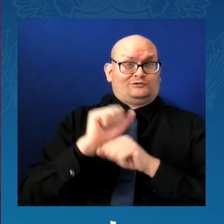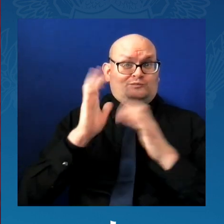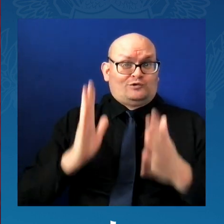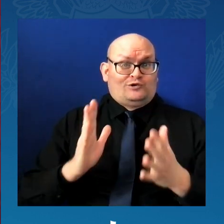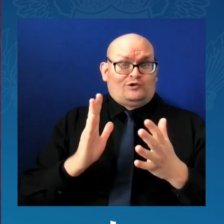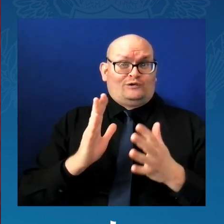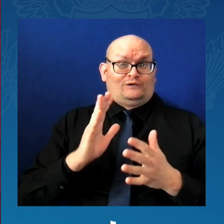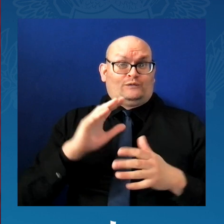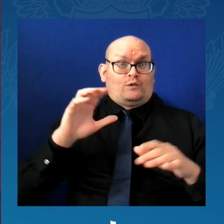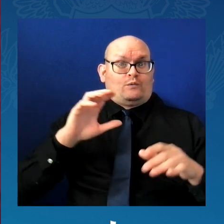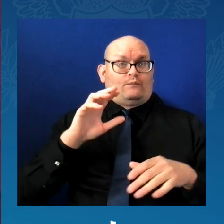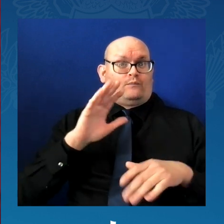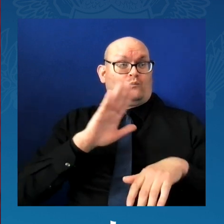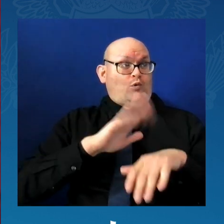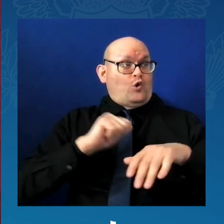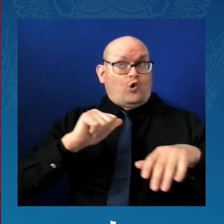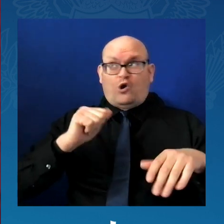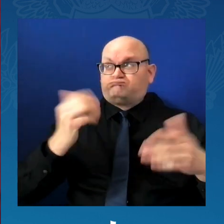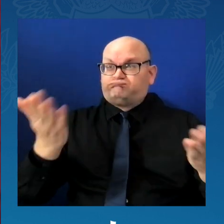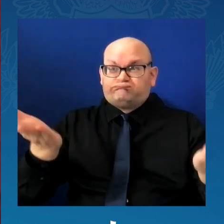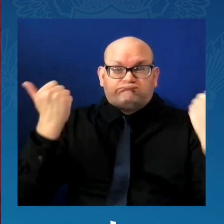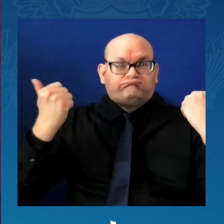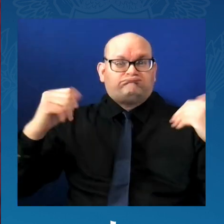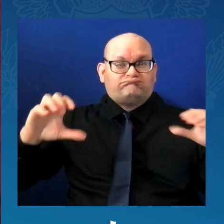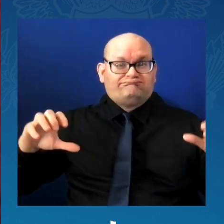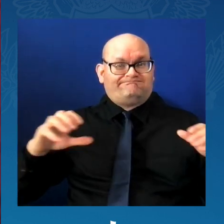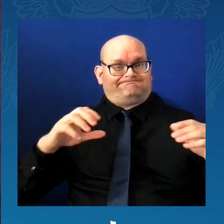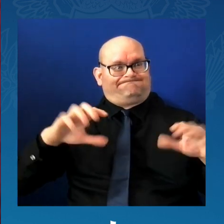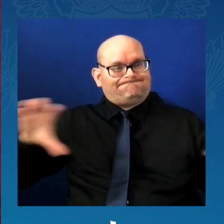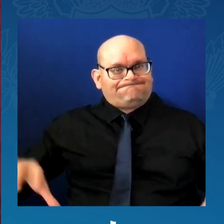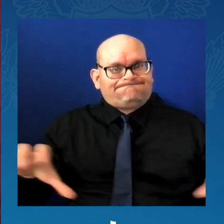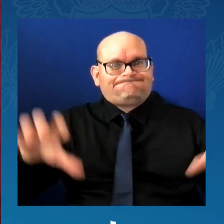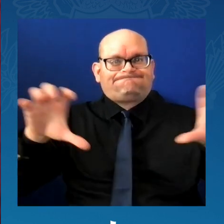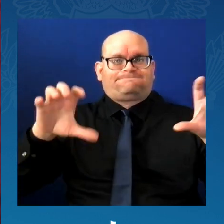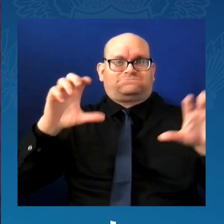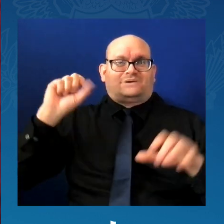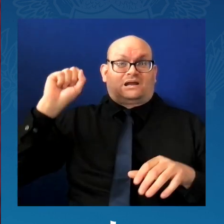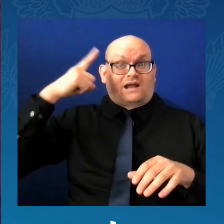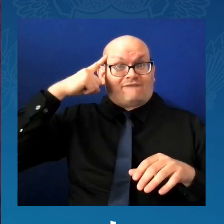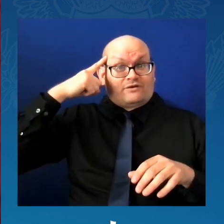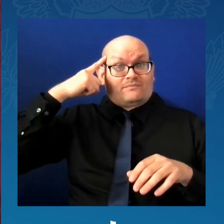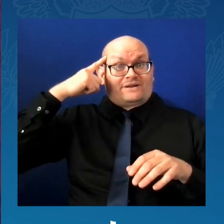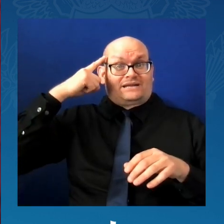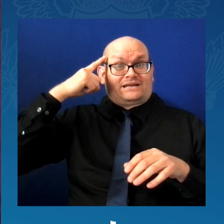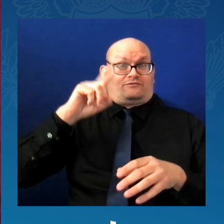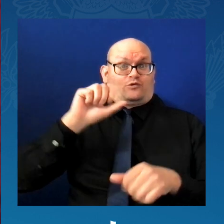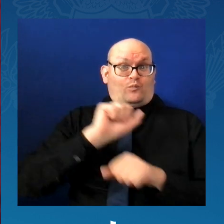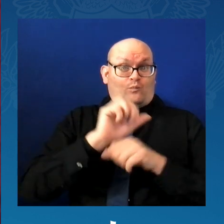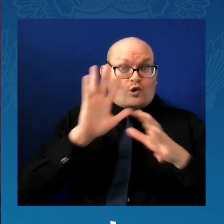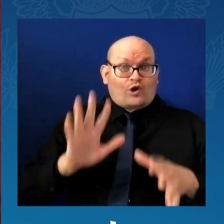as well as government educators and everyone who works in STEM to build a STEM workforce for space that is open